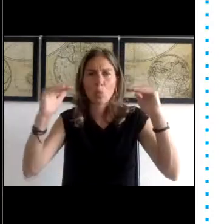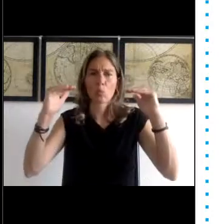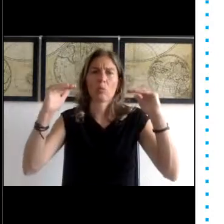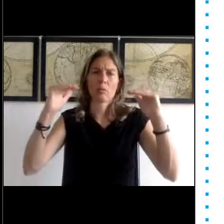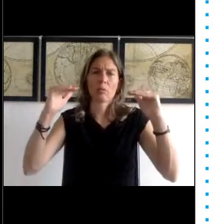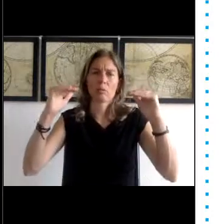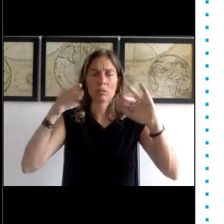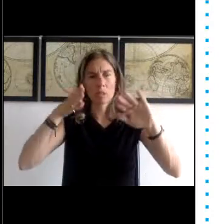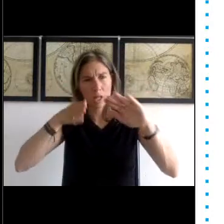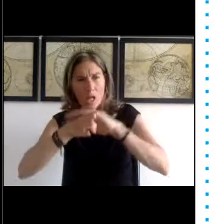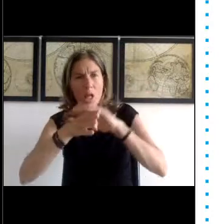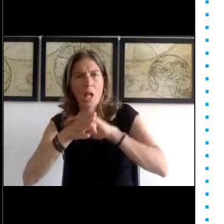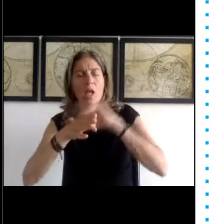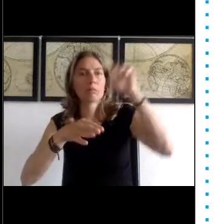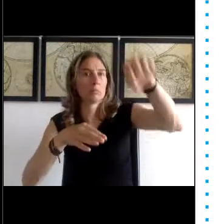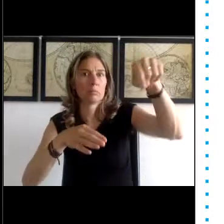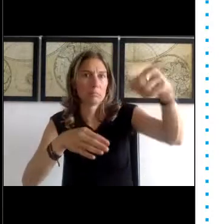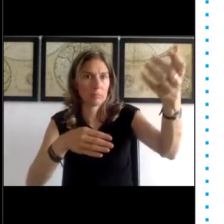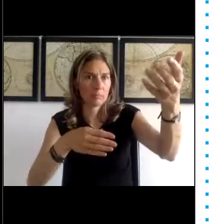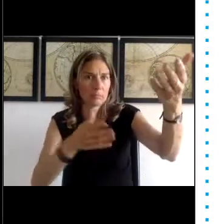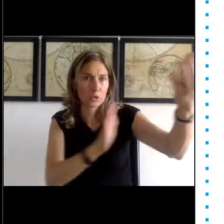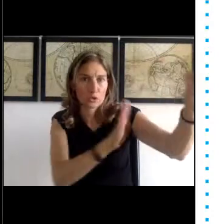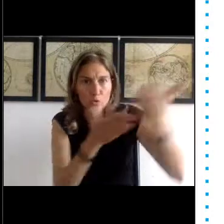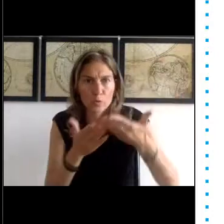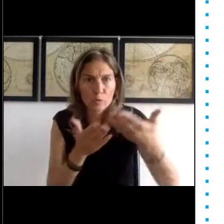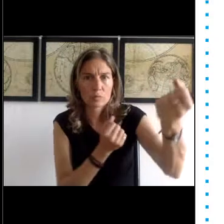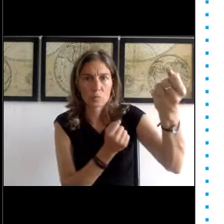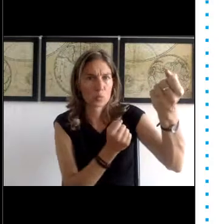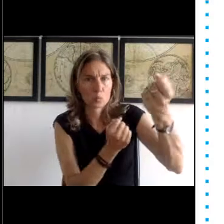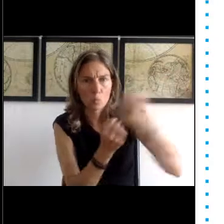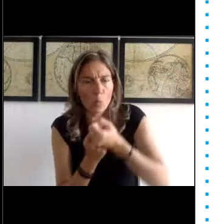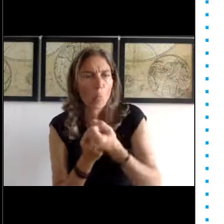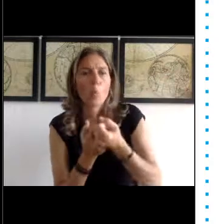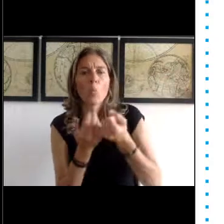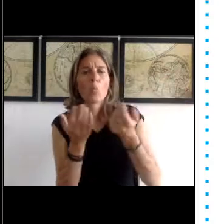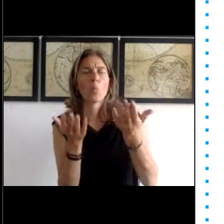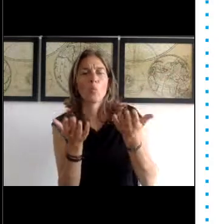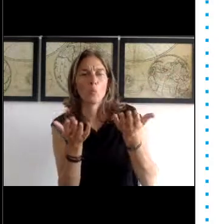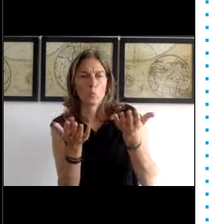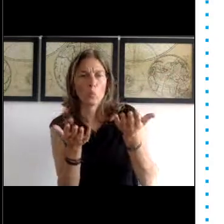student at the Catholic University of Leuven in Belgium.